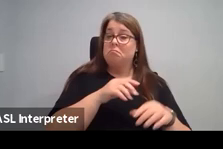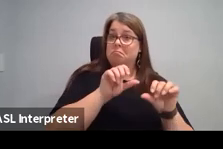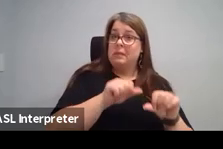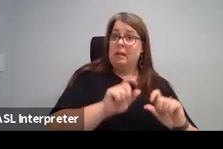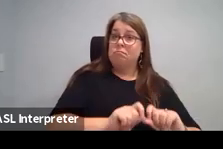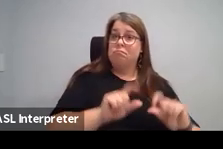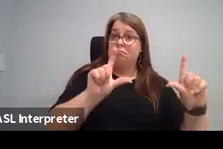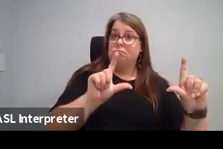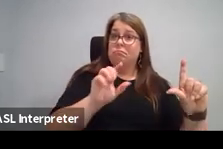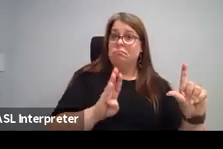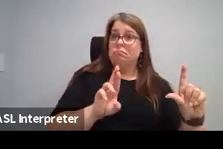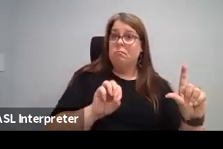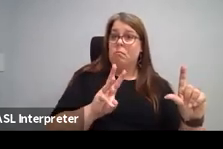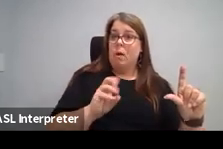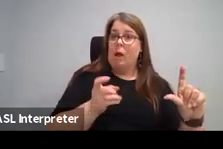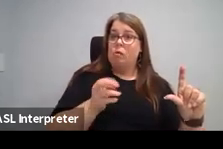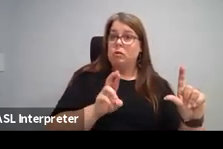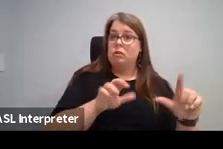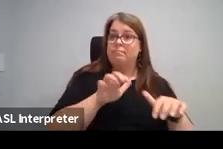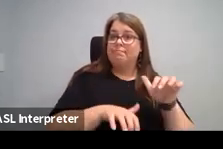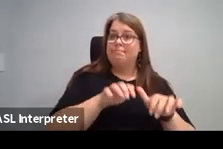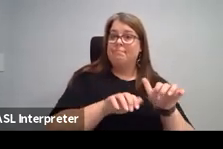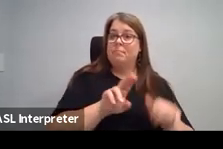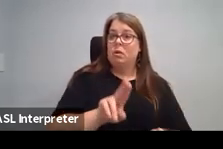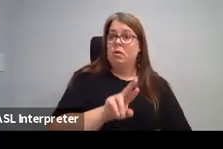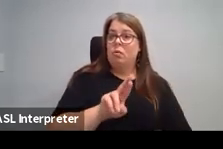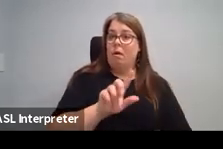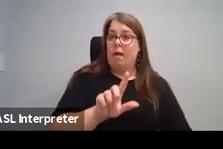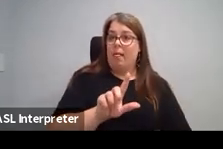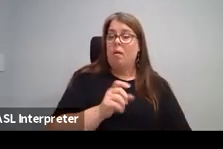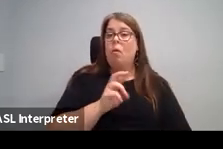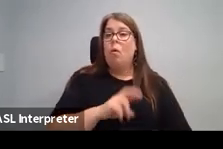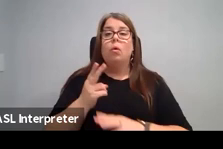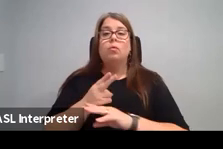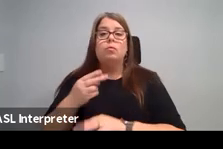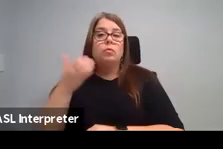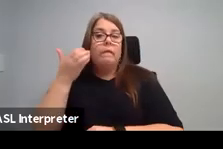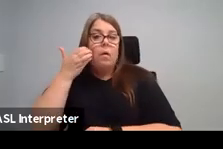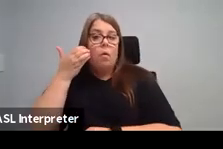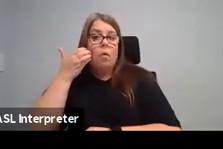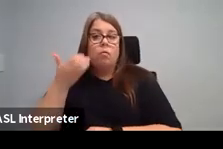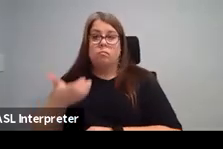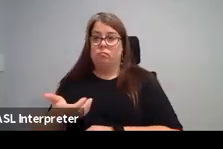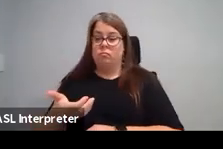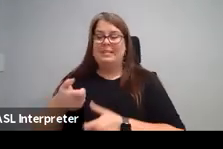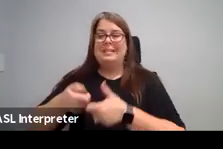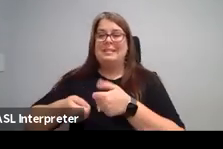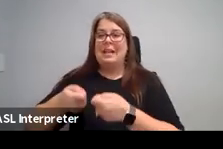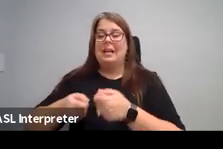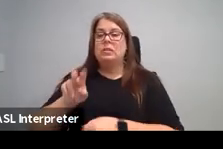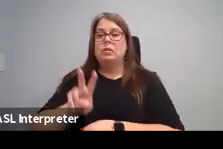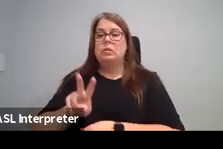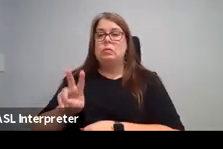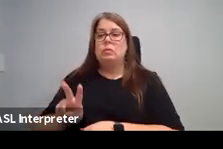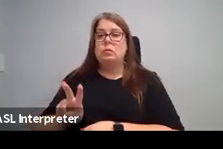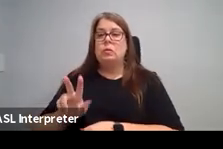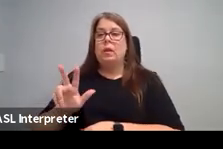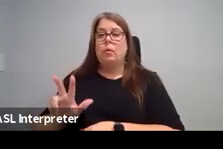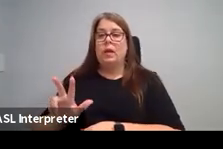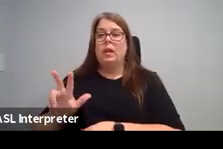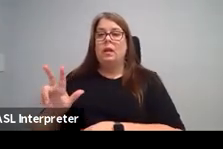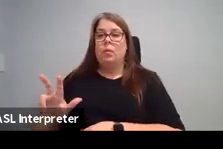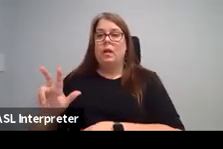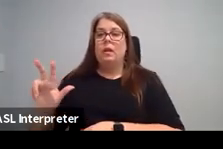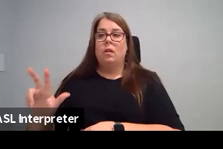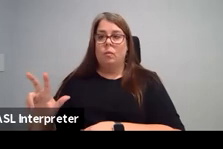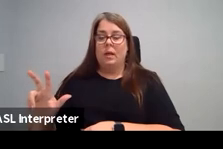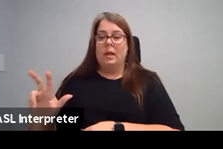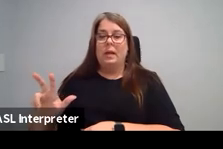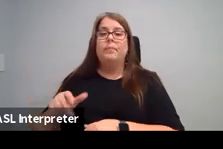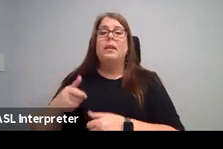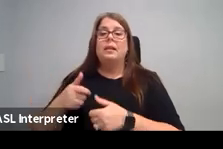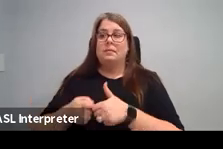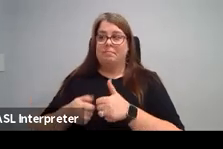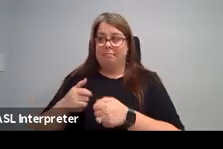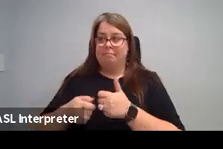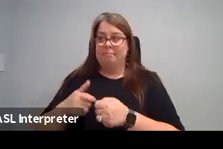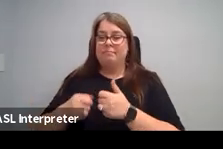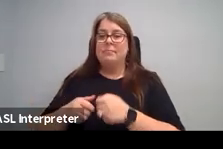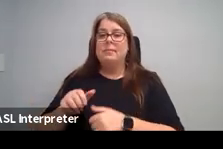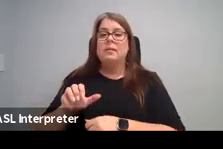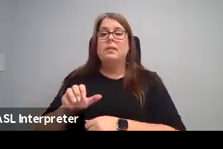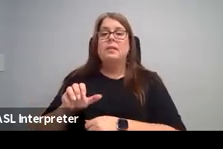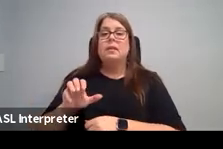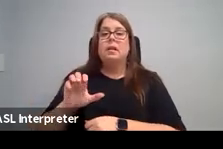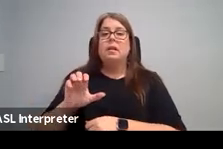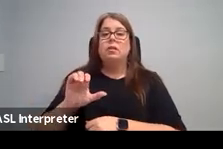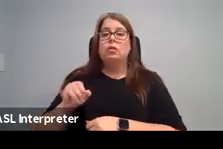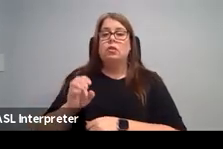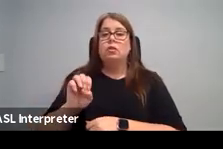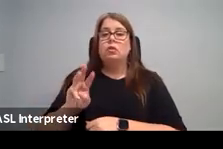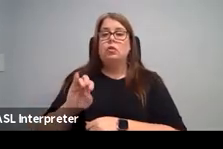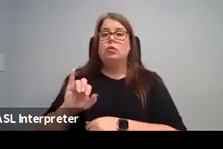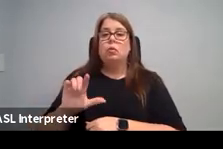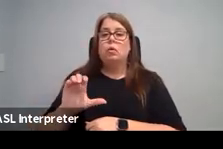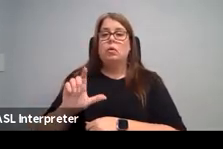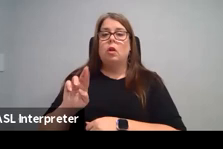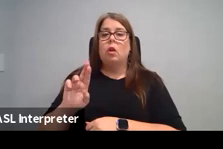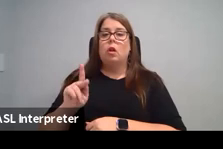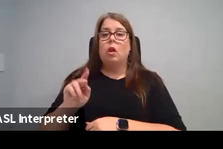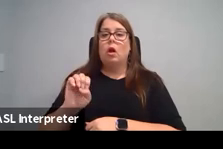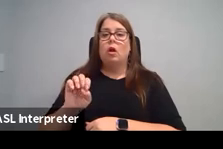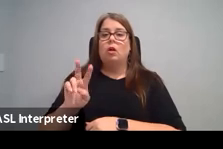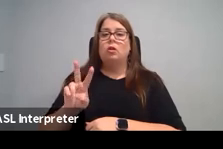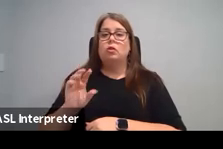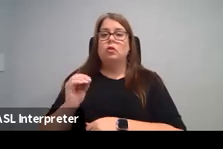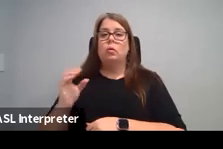Jewyl Alderson Clarke, SDCOE: A website put in, or you can use your cell phone and text 22333 and just text tool Clark 200 and that will get you in for the two questions we have today in the session using Poll Everywhere, which is a great tool.